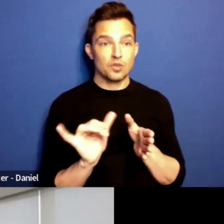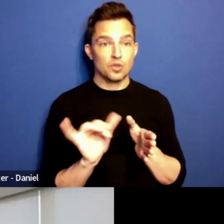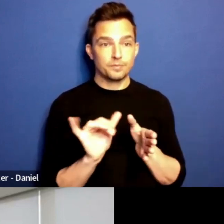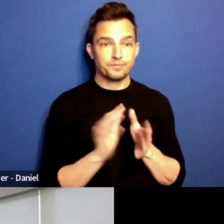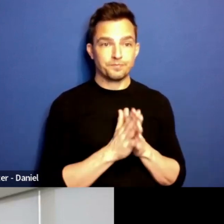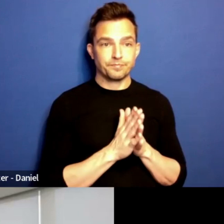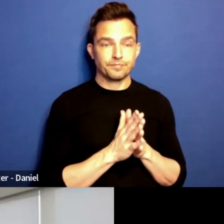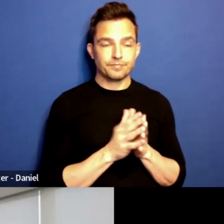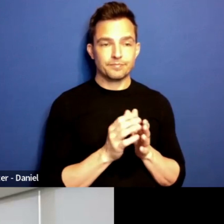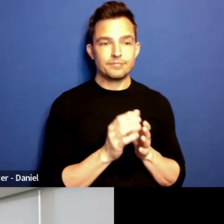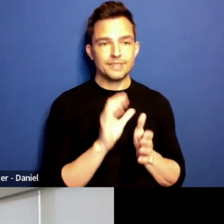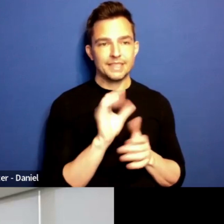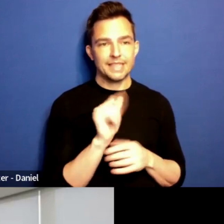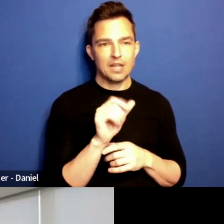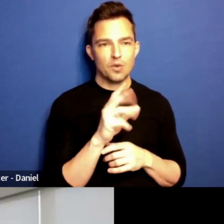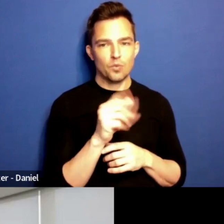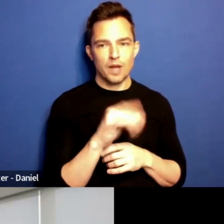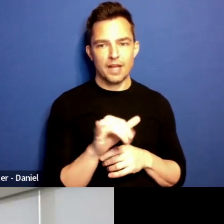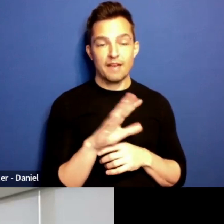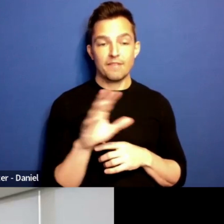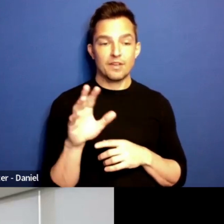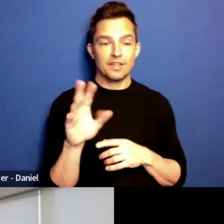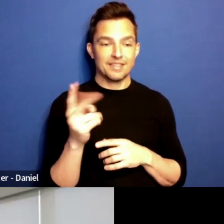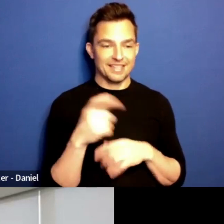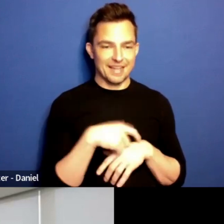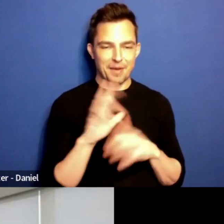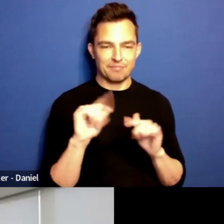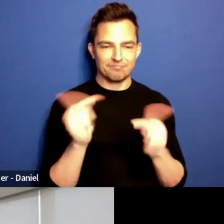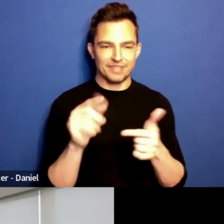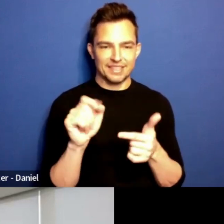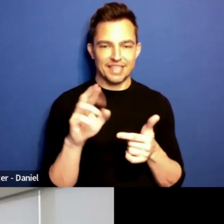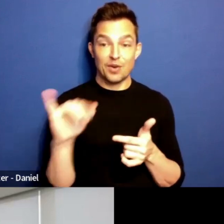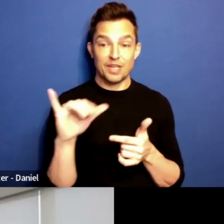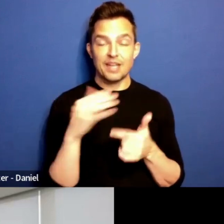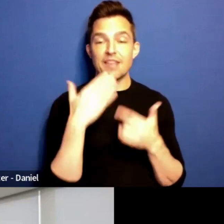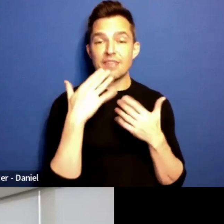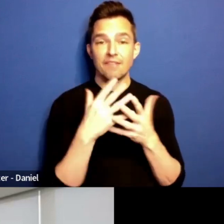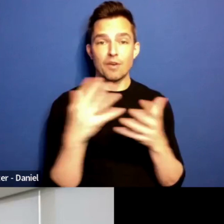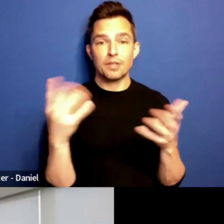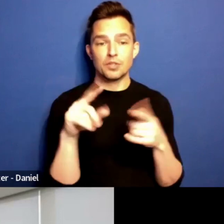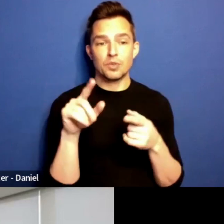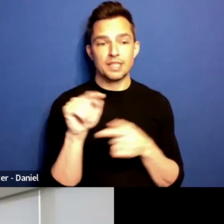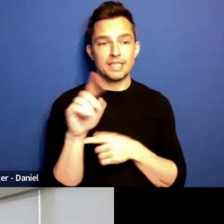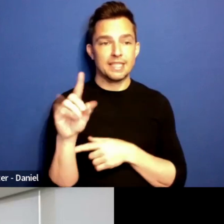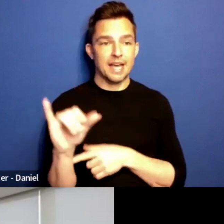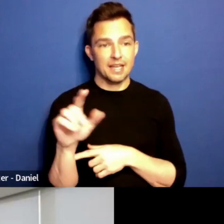and turn it over to Terry, and thank you very much to the TBI TARC. We couldn't have done this